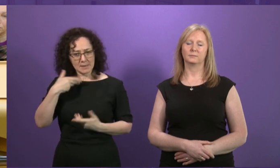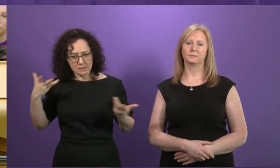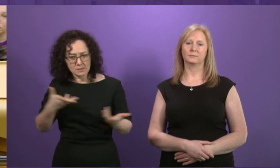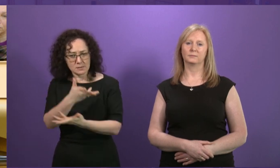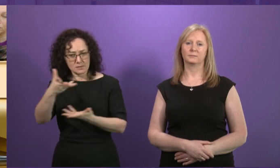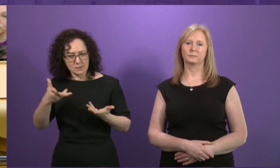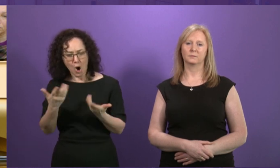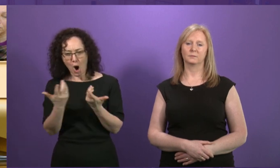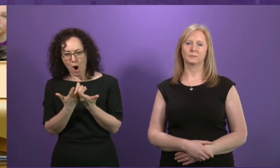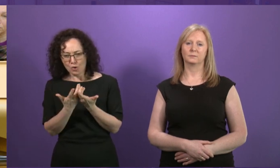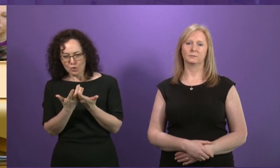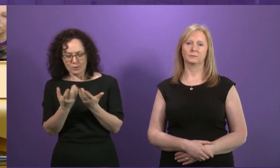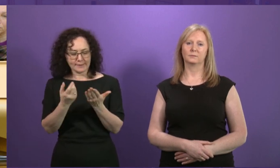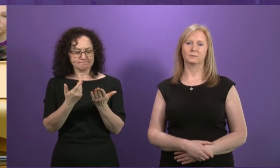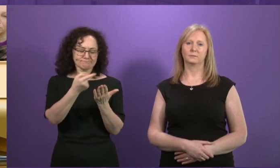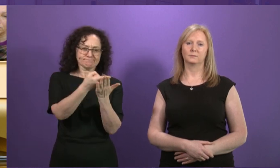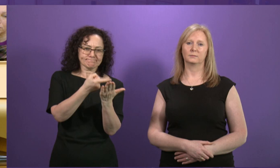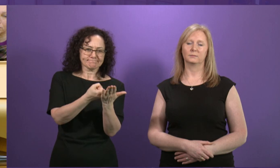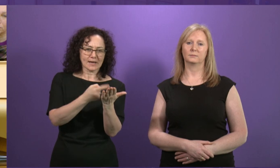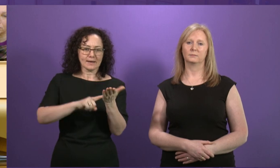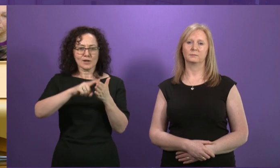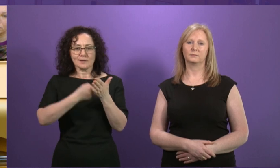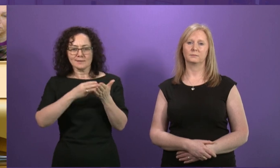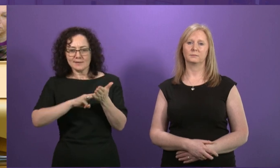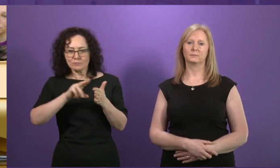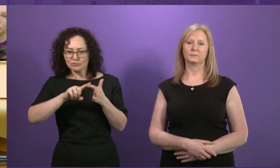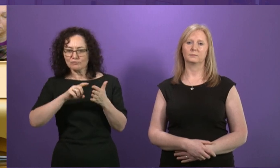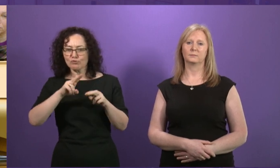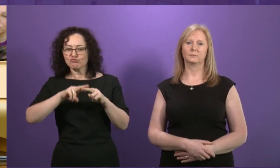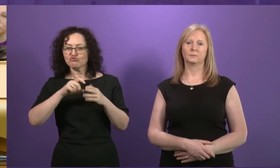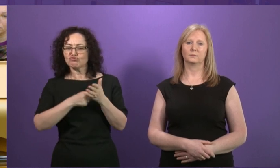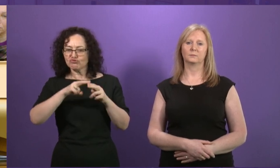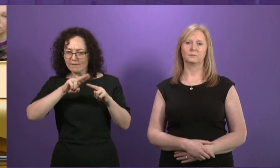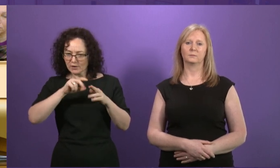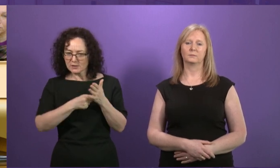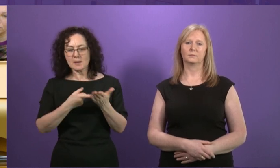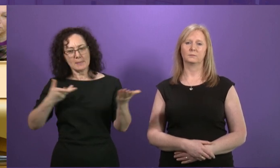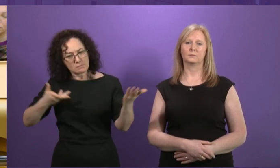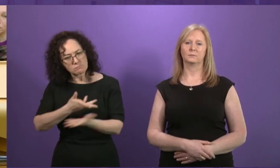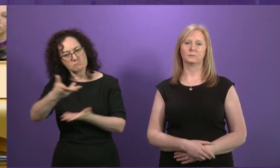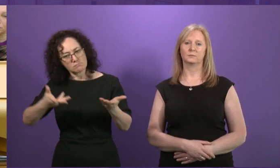new committee. They are making good progress and it is hoped that they will be in a position to present proposals to their respective boards in the coming months.